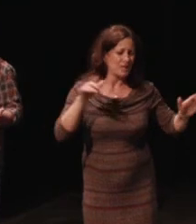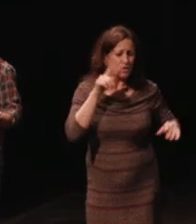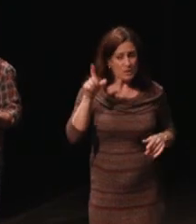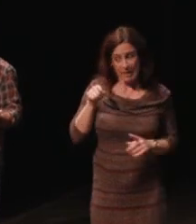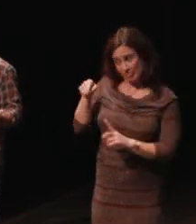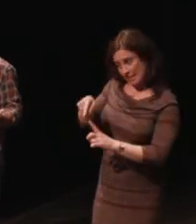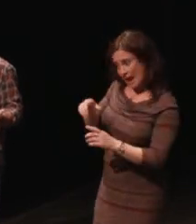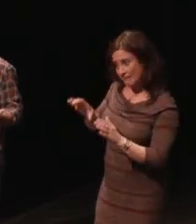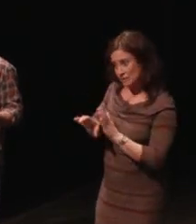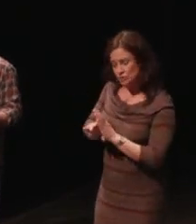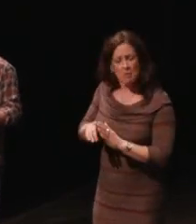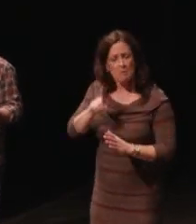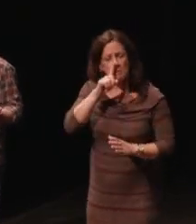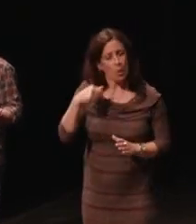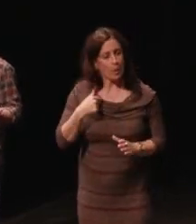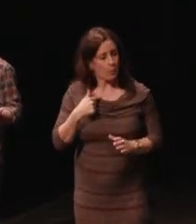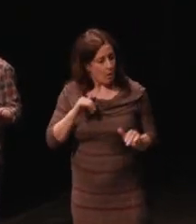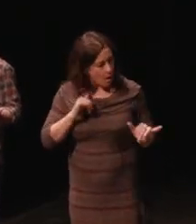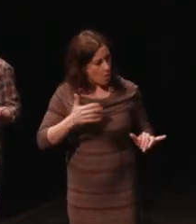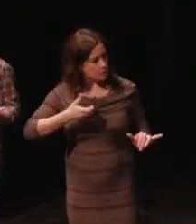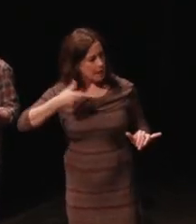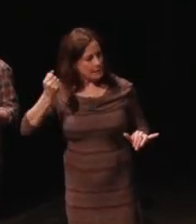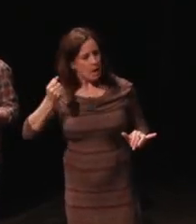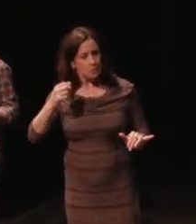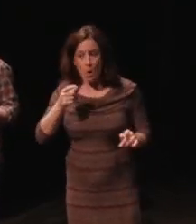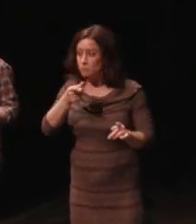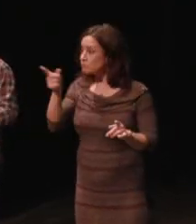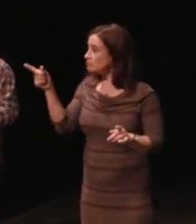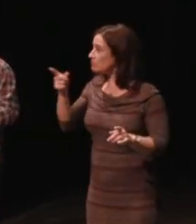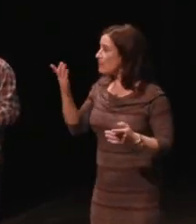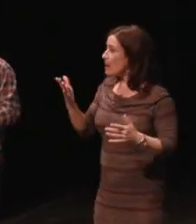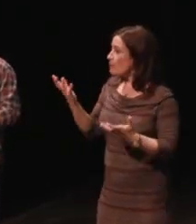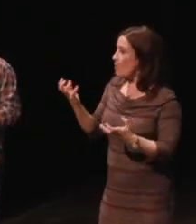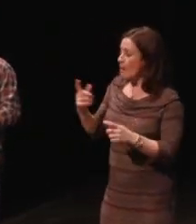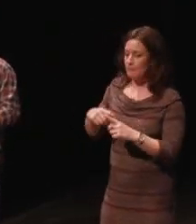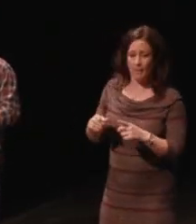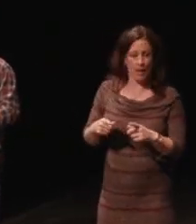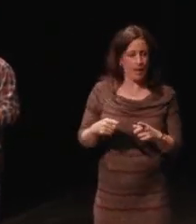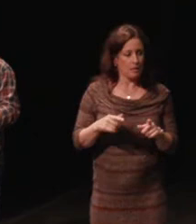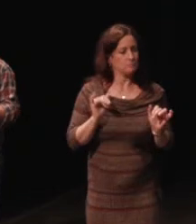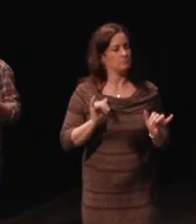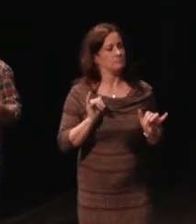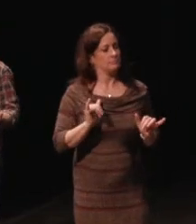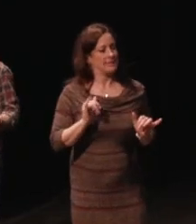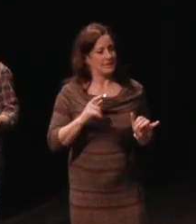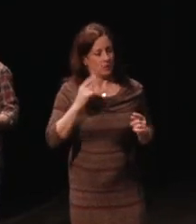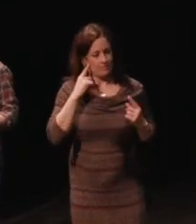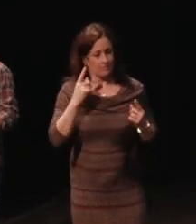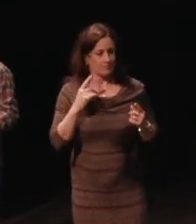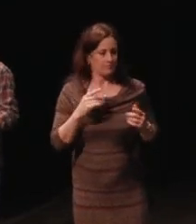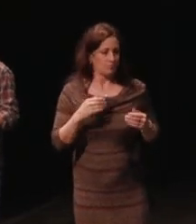Not that we're going to take it out because there are other people who may, but we might need to provide enough subtlety that people